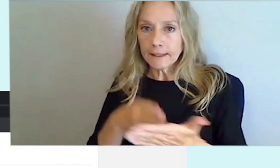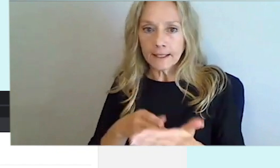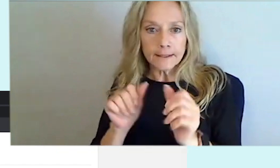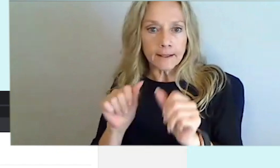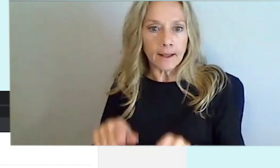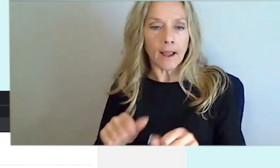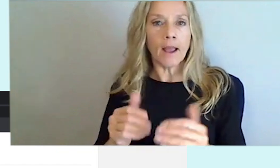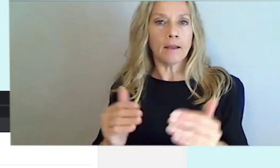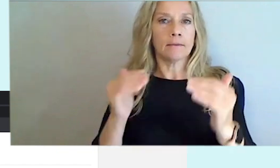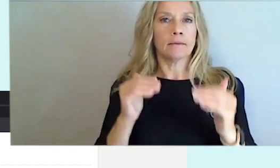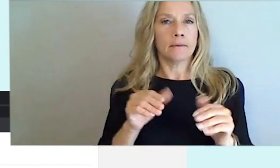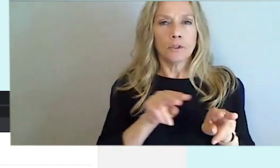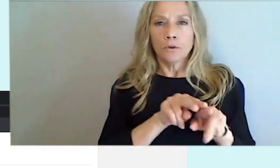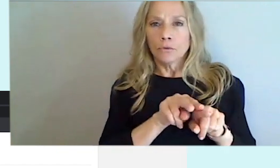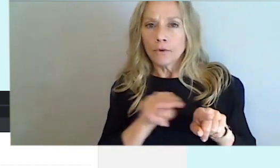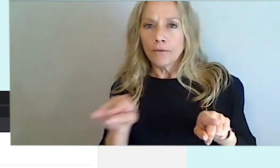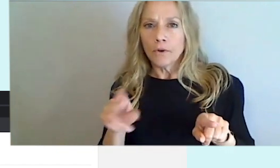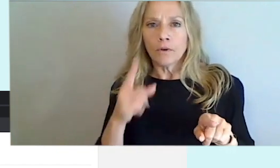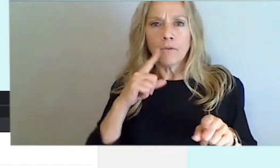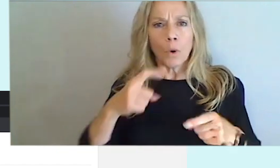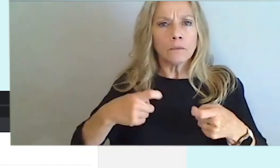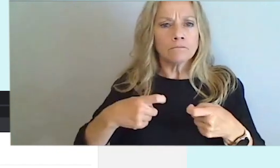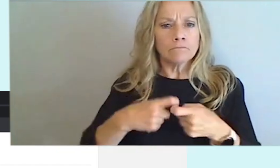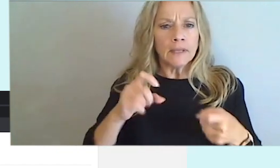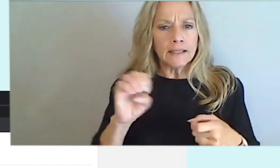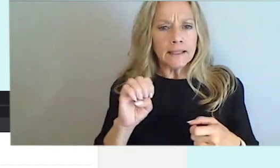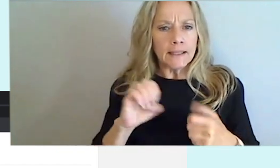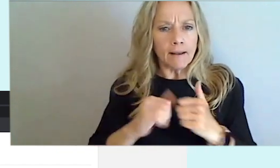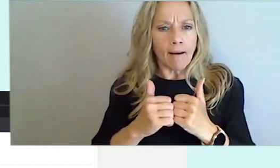and sign your name in the signature field at the bottom of the page.